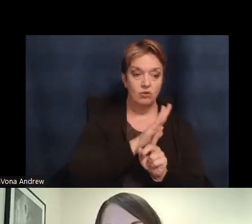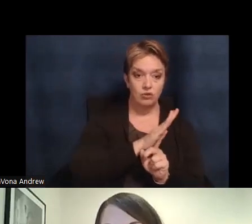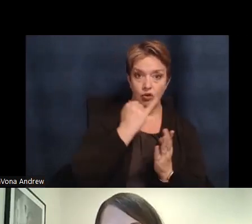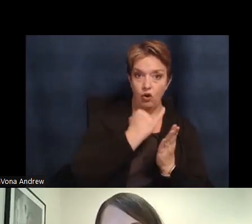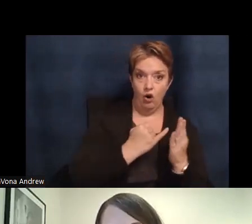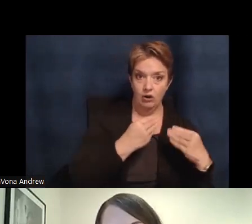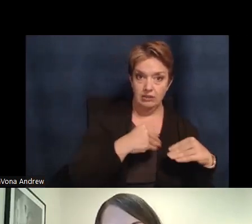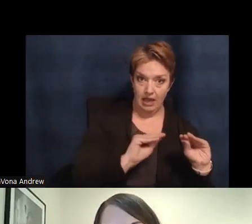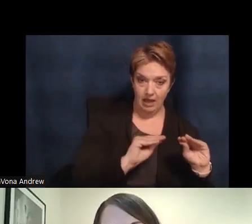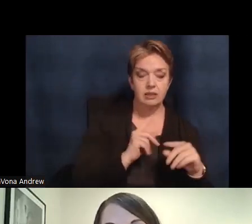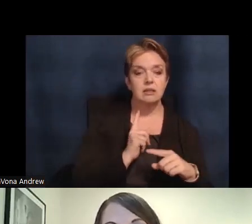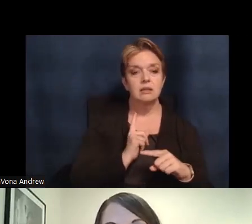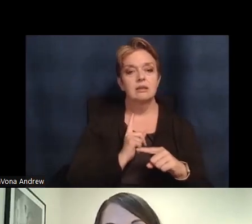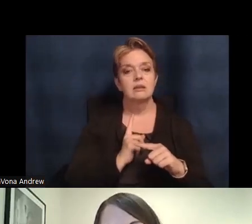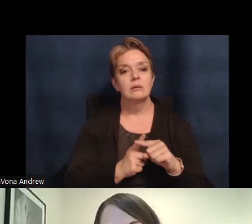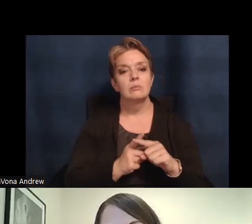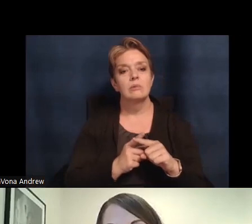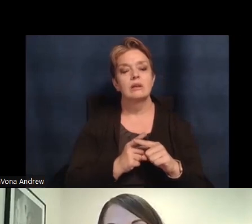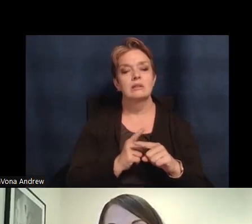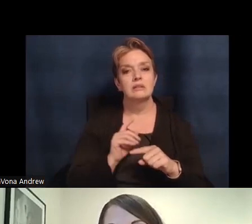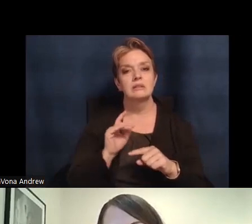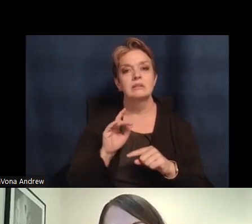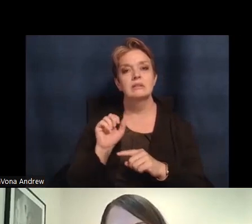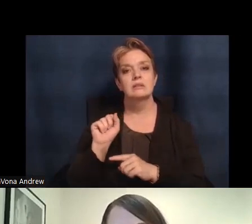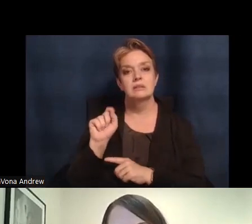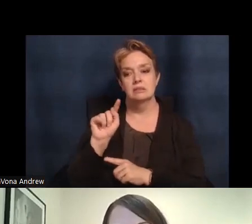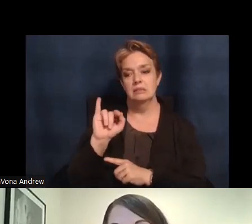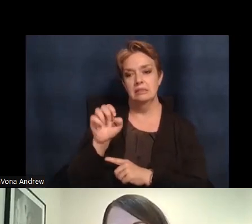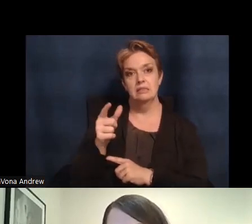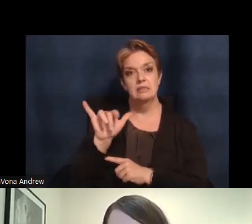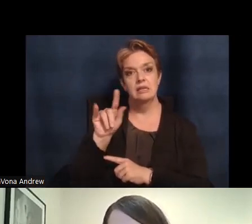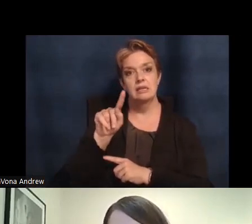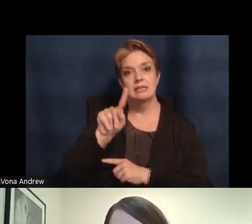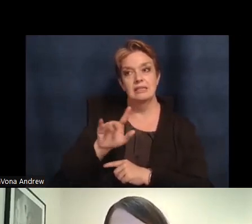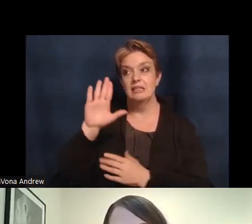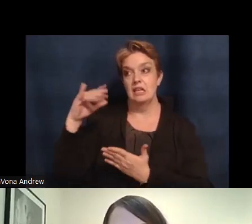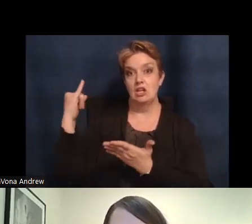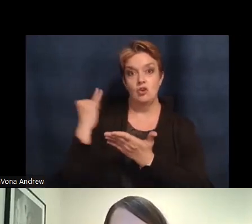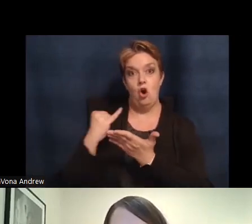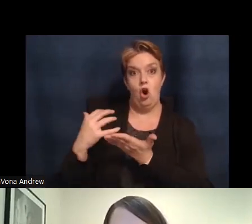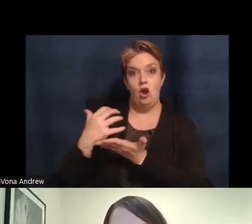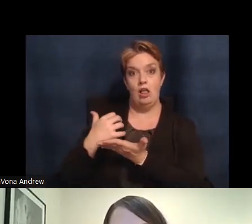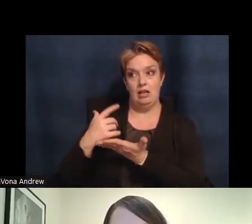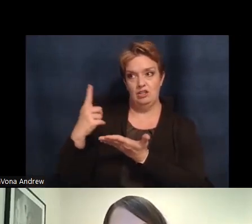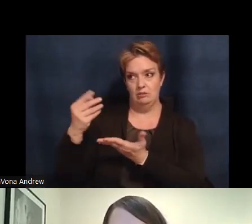as well as the distribution of Stieglitz's art collection to different museums throughout the country.